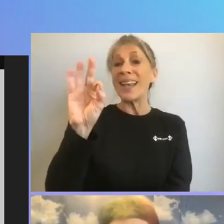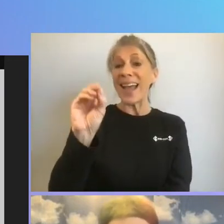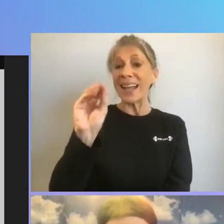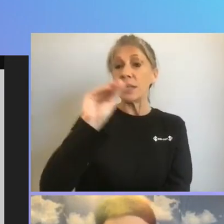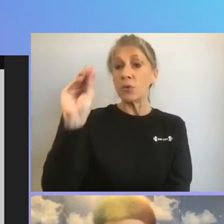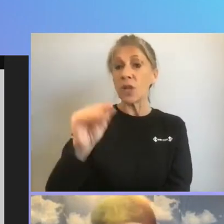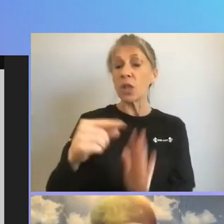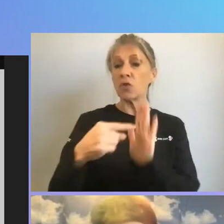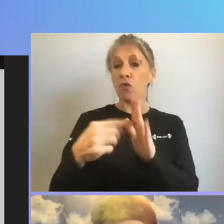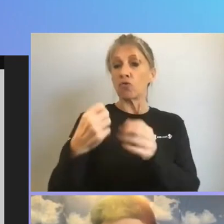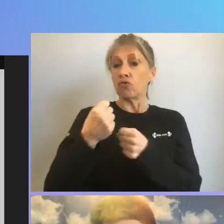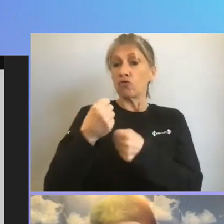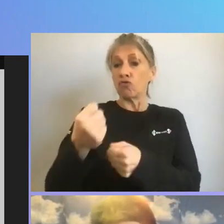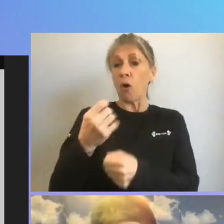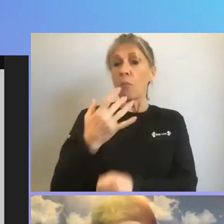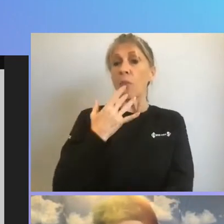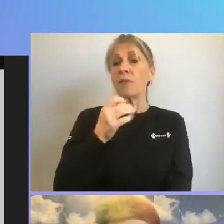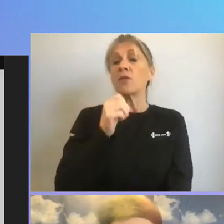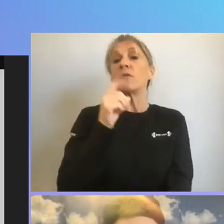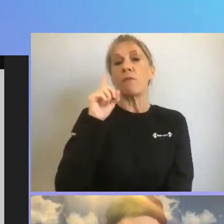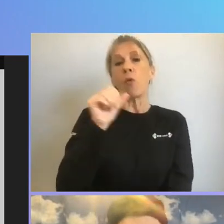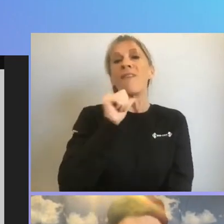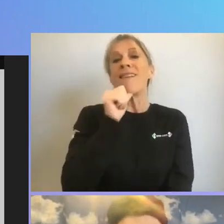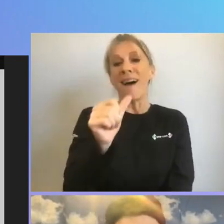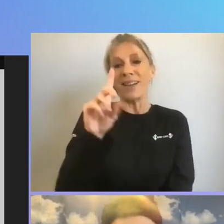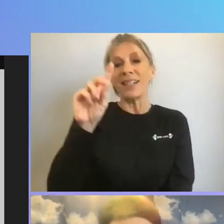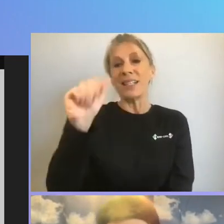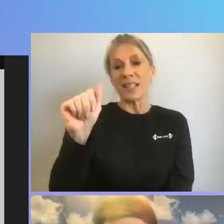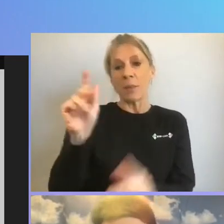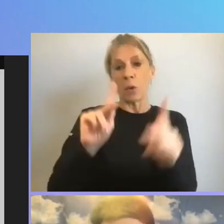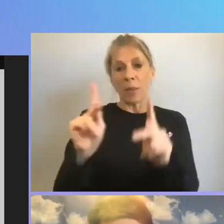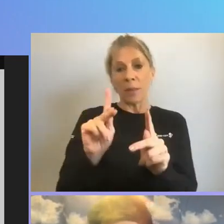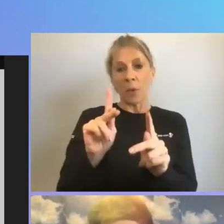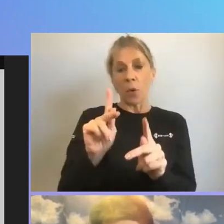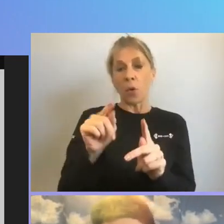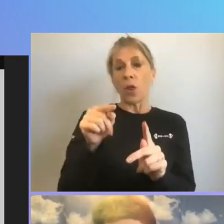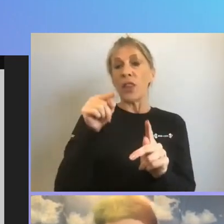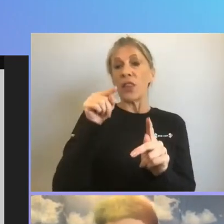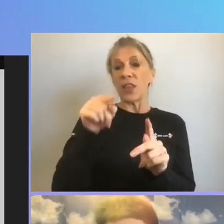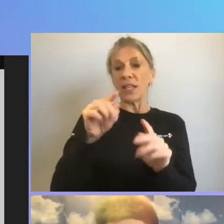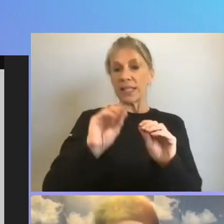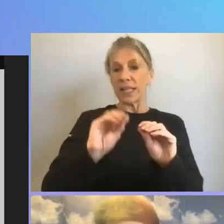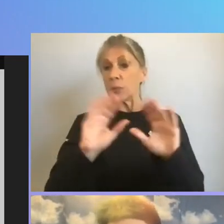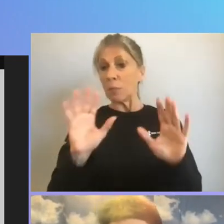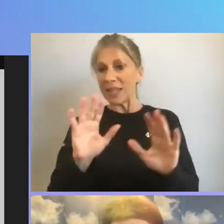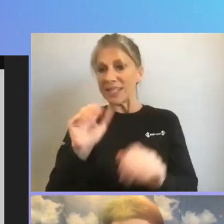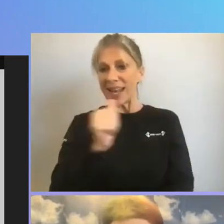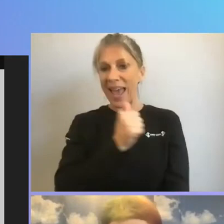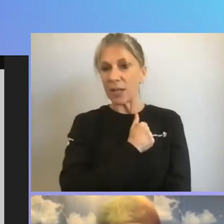that showed a strong preference for non-disabled people. And this is an explicit attitude. So